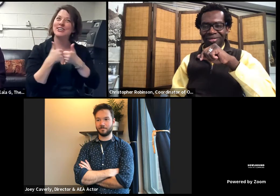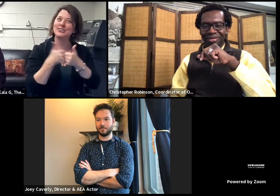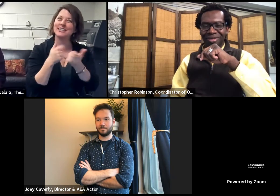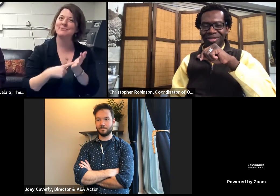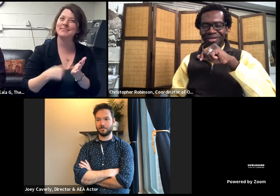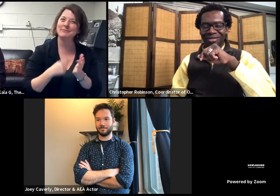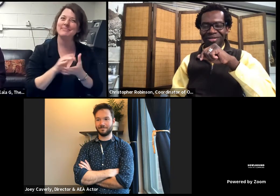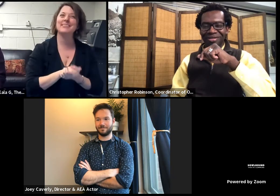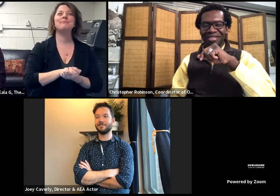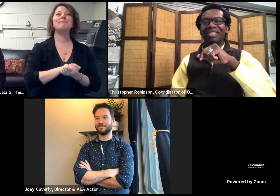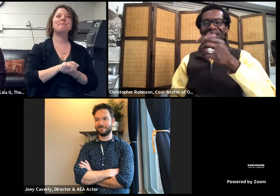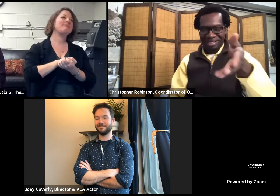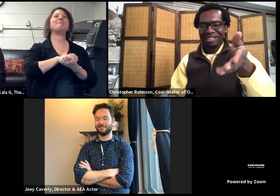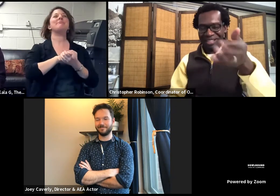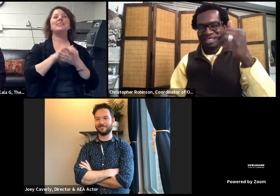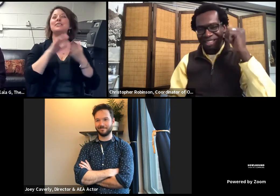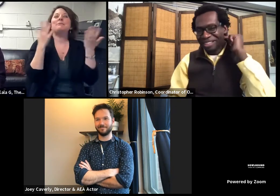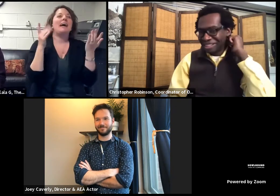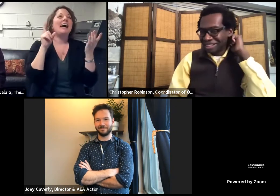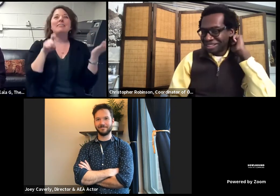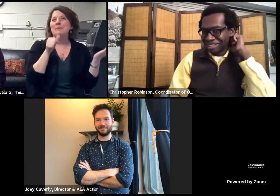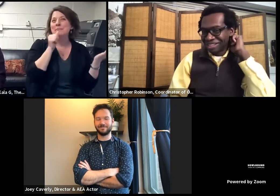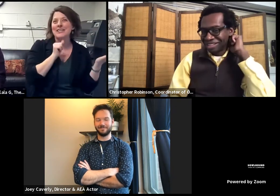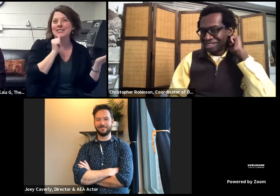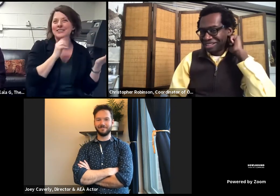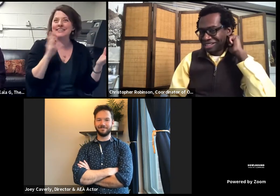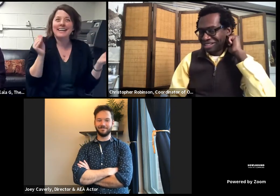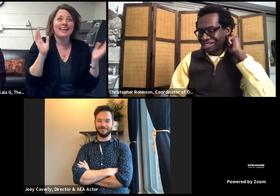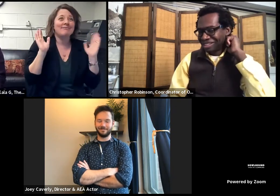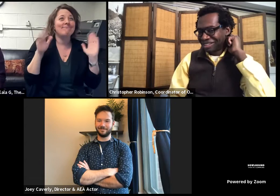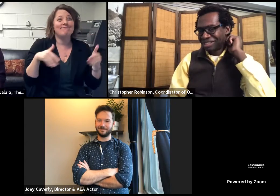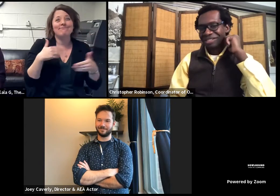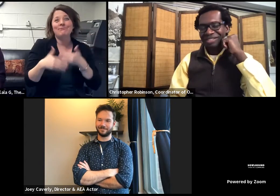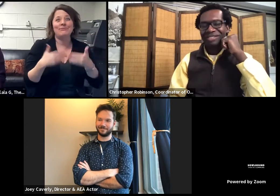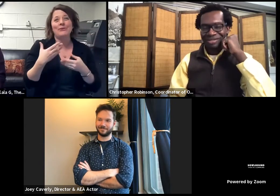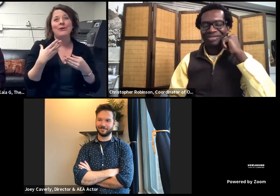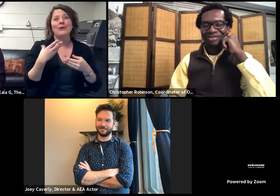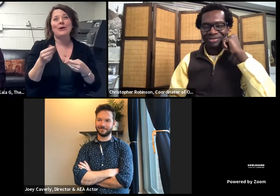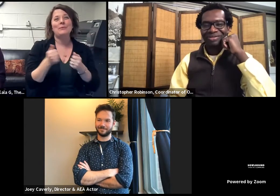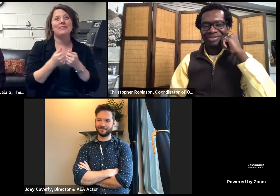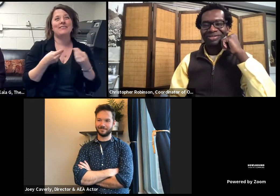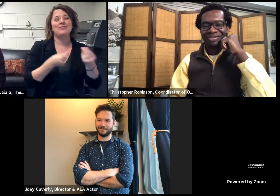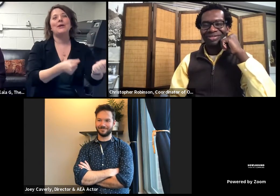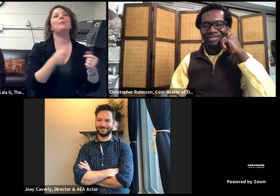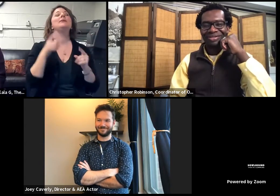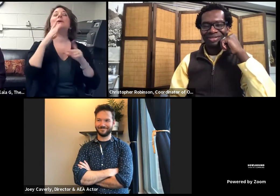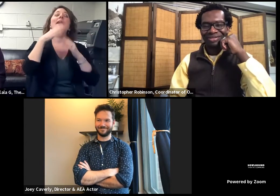It's a great example of a communication challenge we're talking about here today. Sometimes you have to be patient. That's one thing that's helpful,